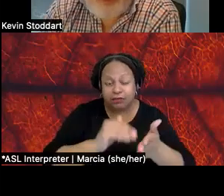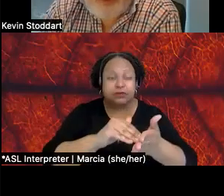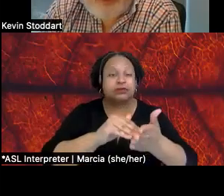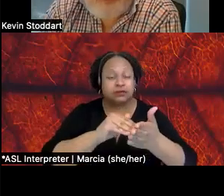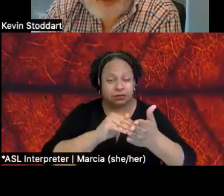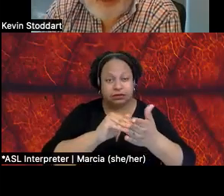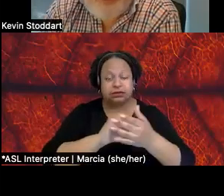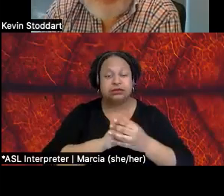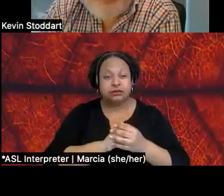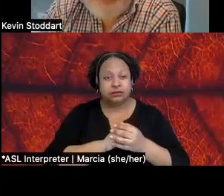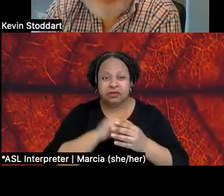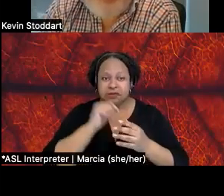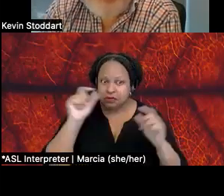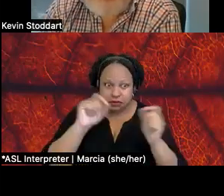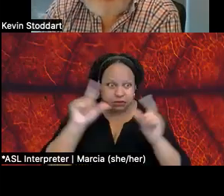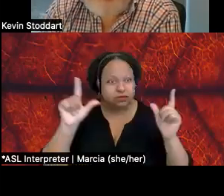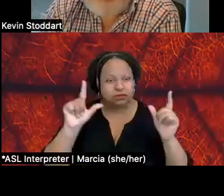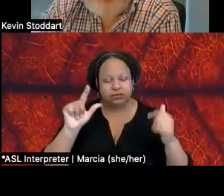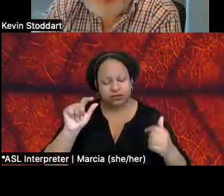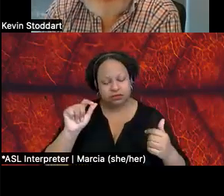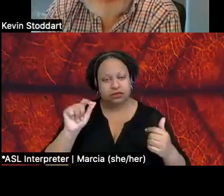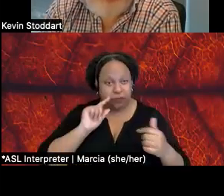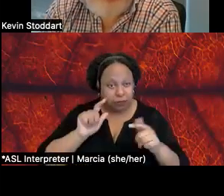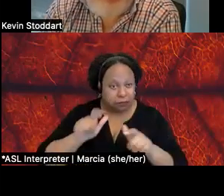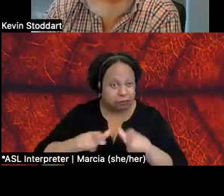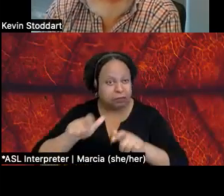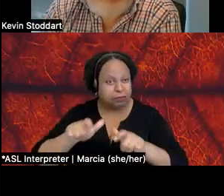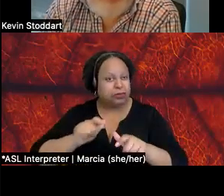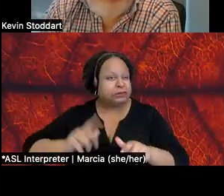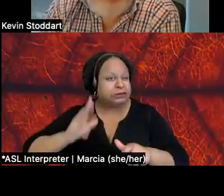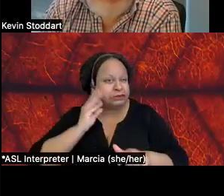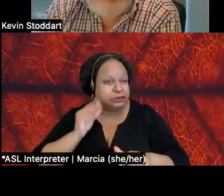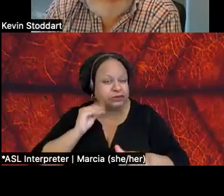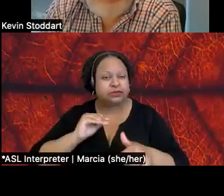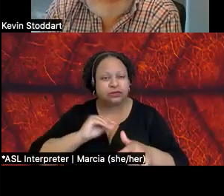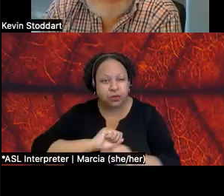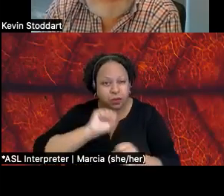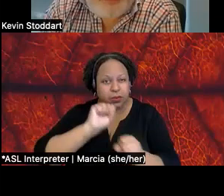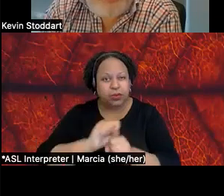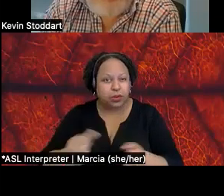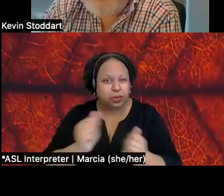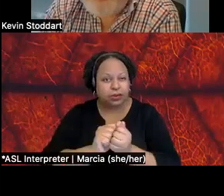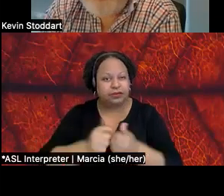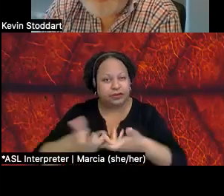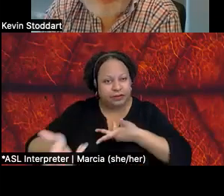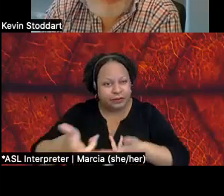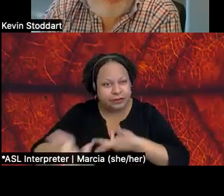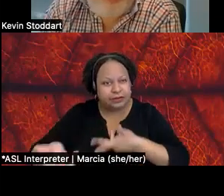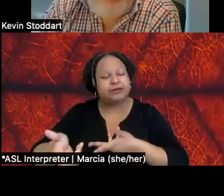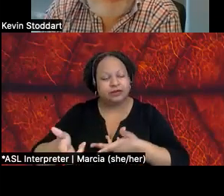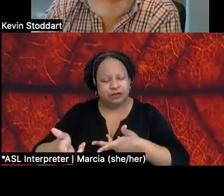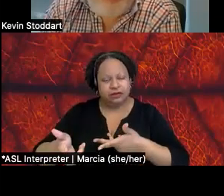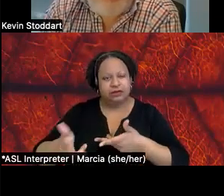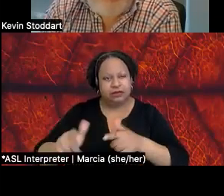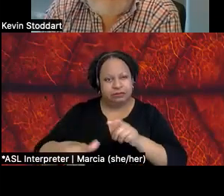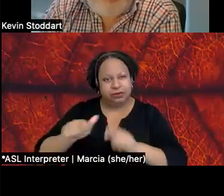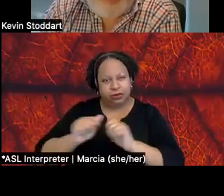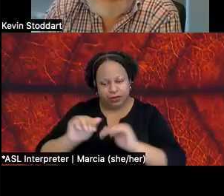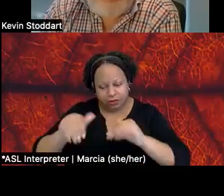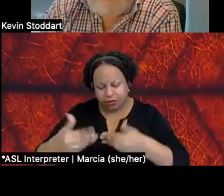not a surprise to those of us who daily speak to those on the autism spectrum.